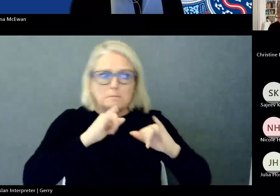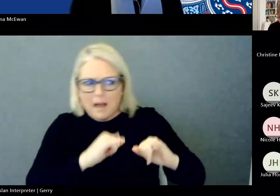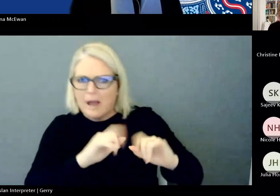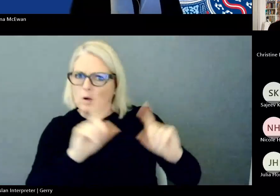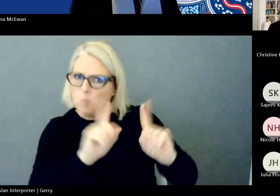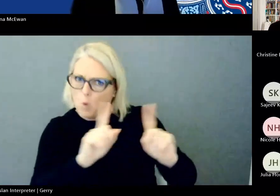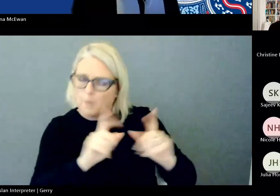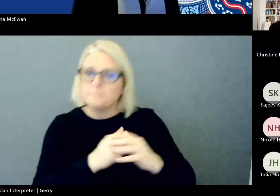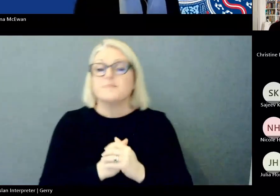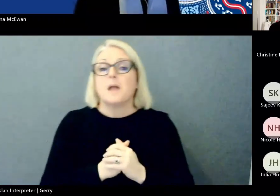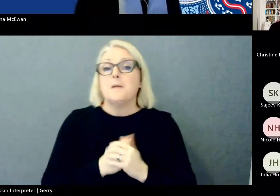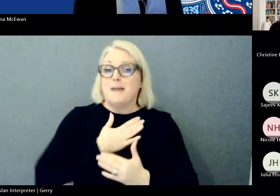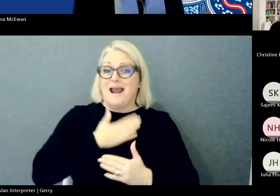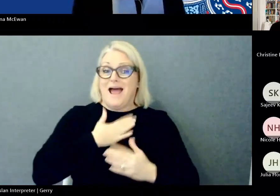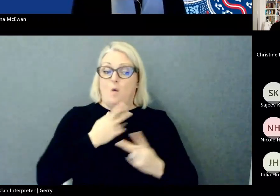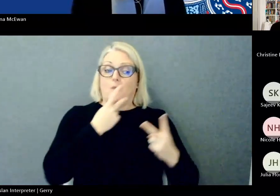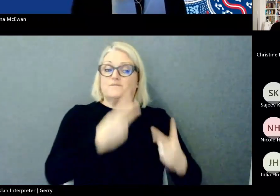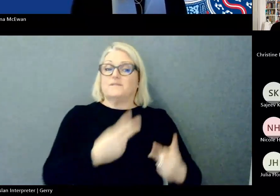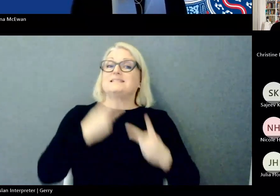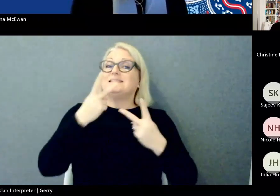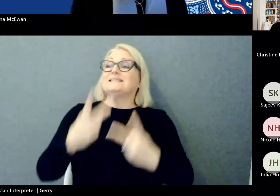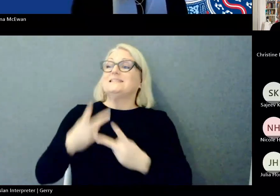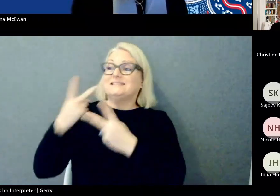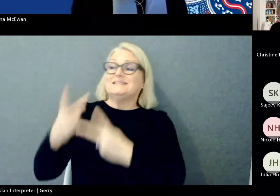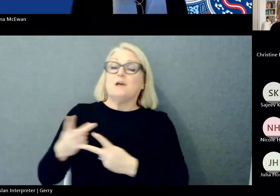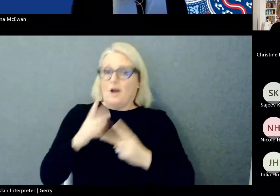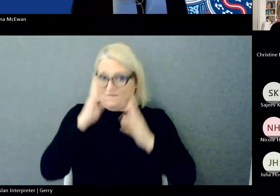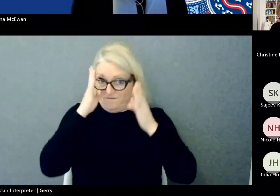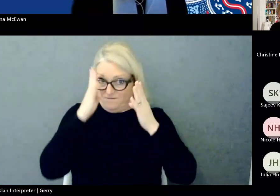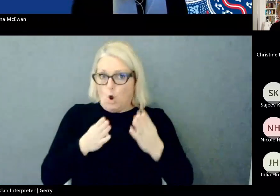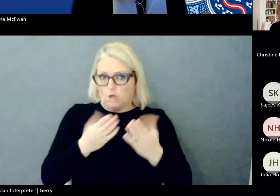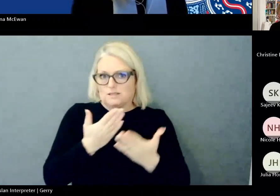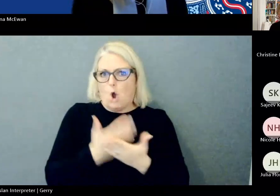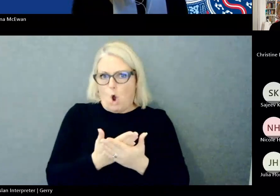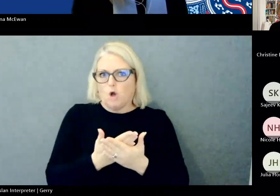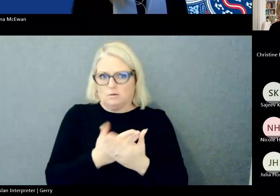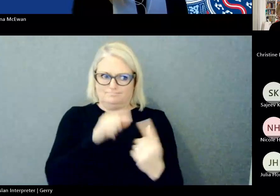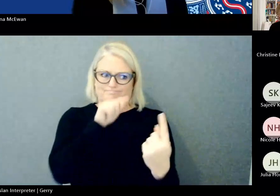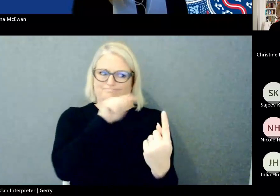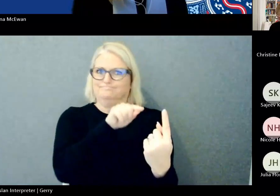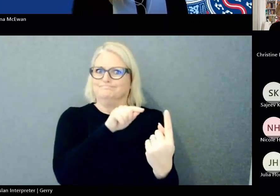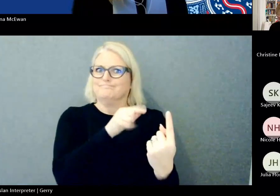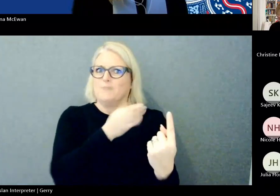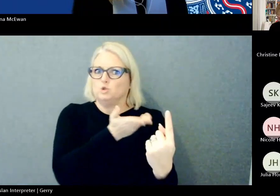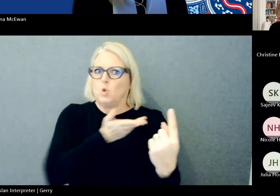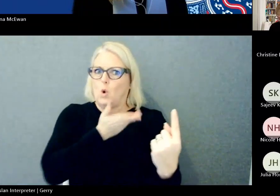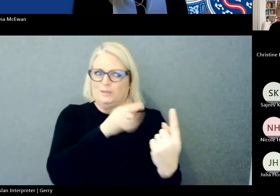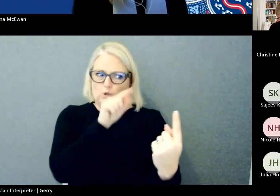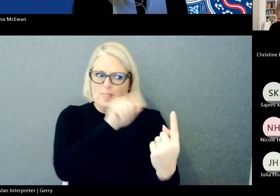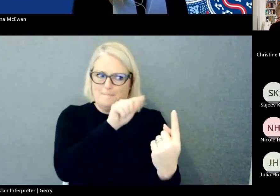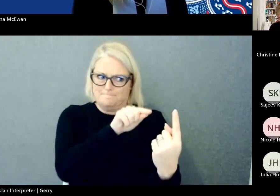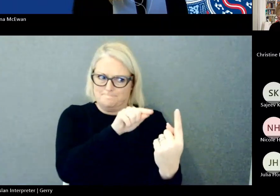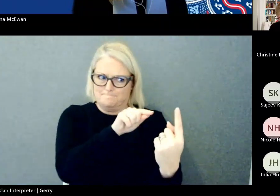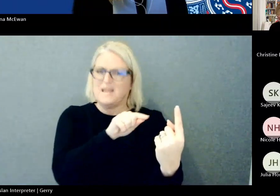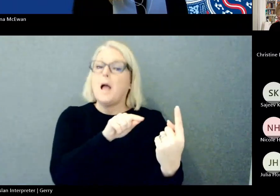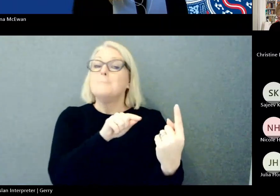and raising where service delivery doesn't match what would be expected to be positive